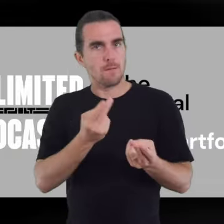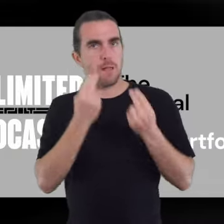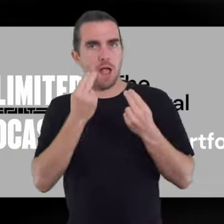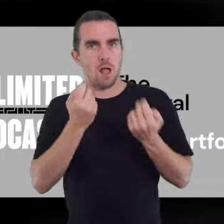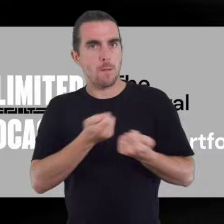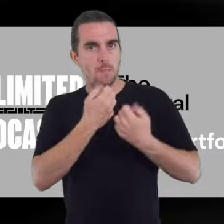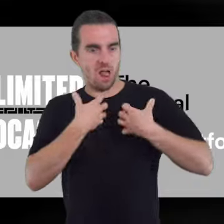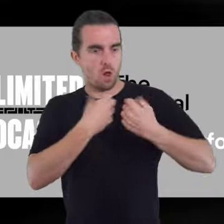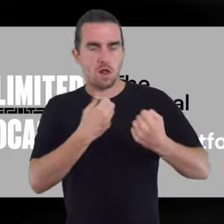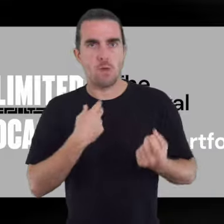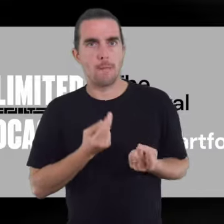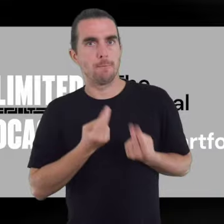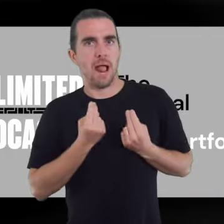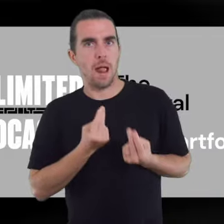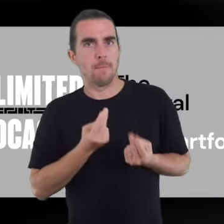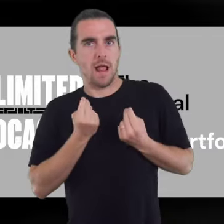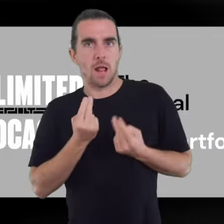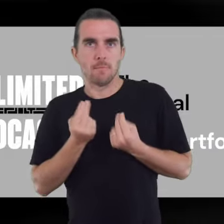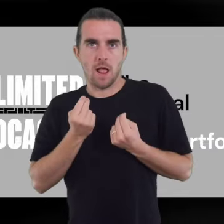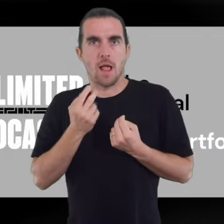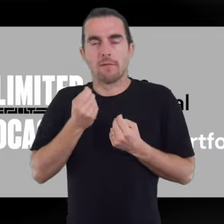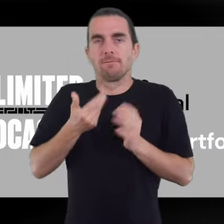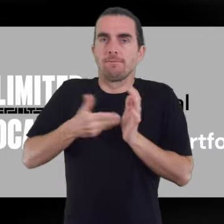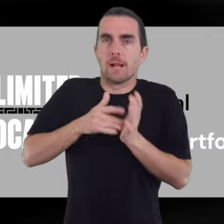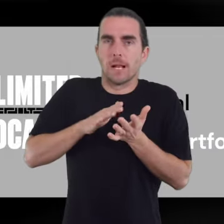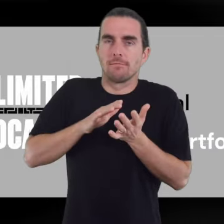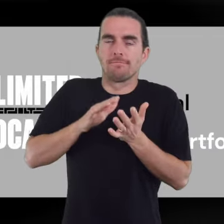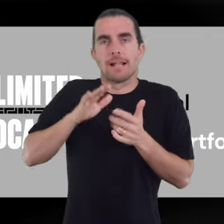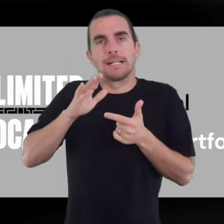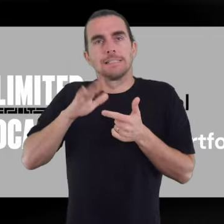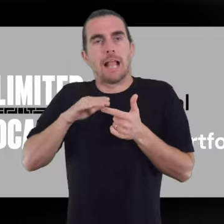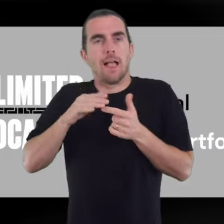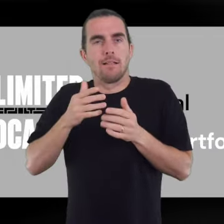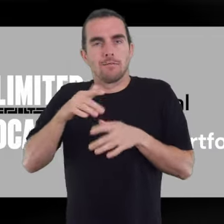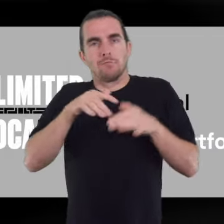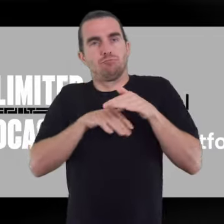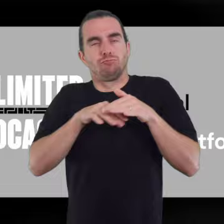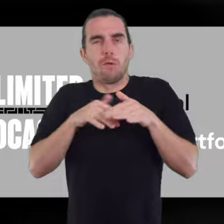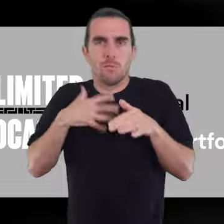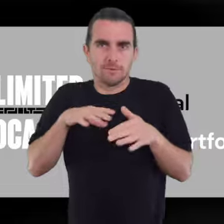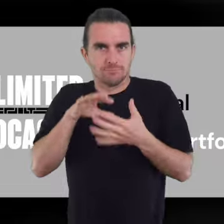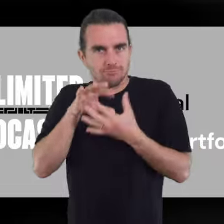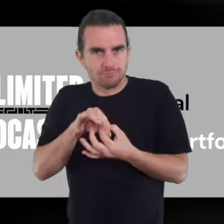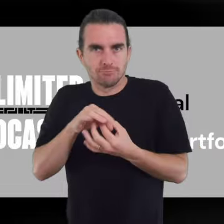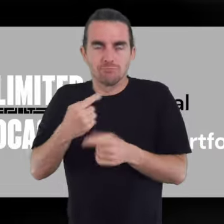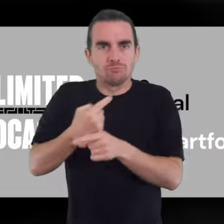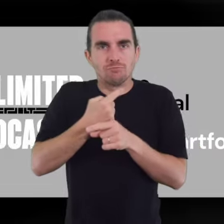But then I think it also gained a second meaning, which really came out when I was kind of discussing the outcomes of the project,